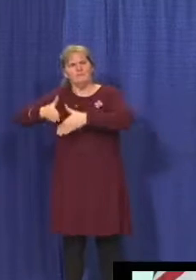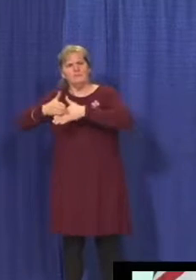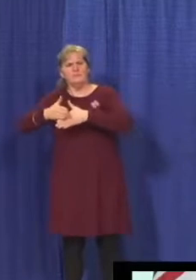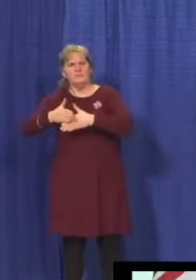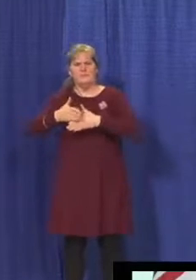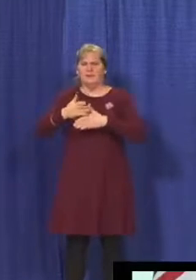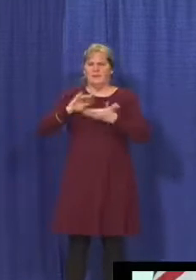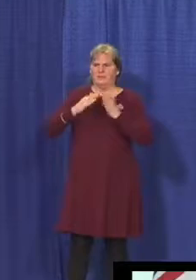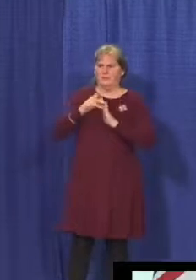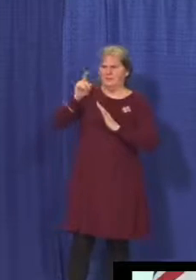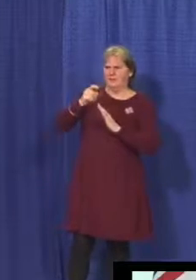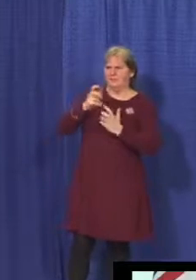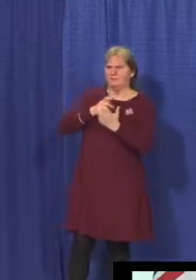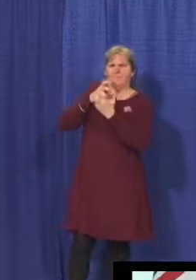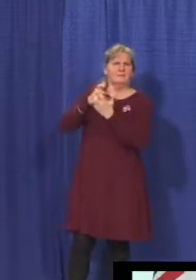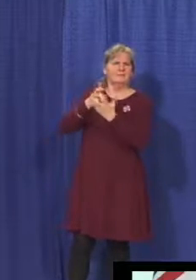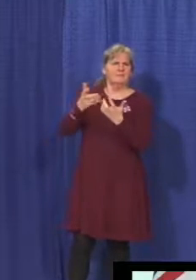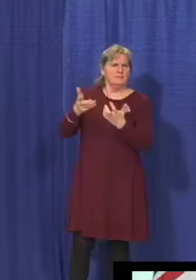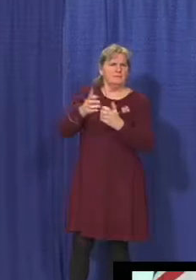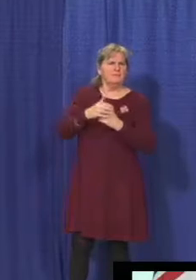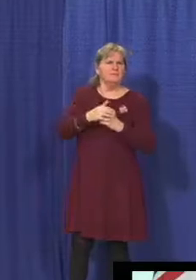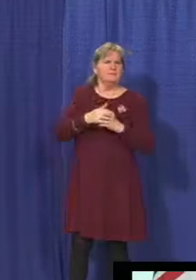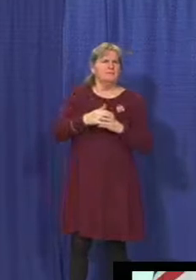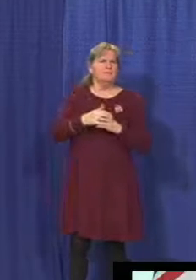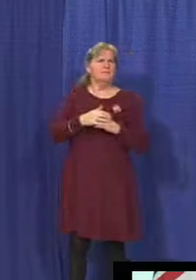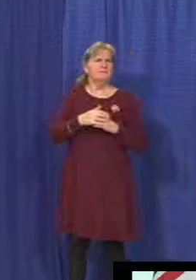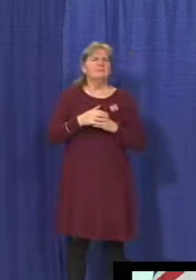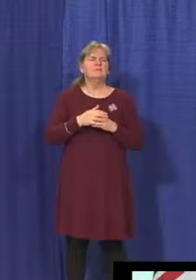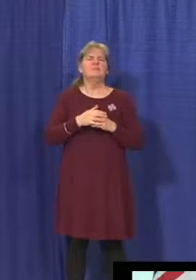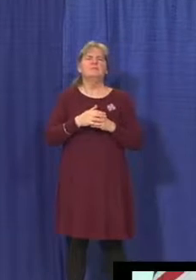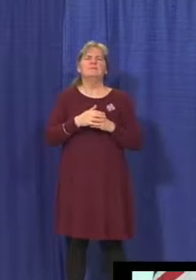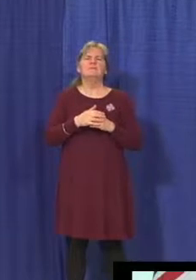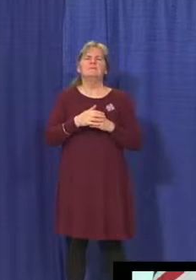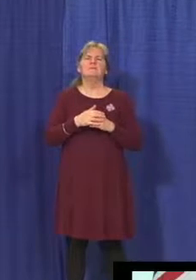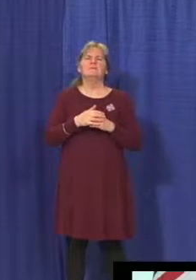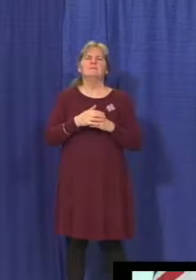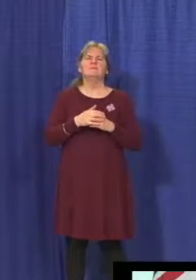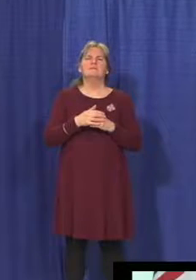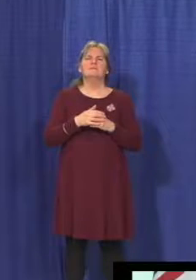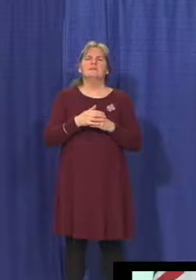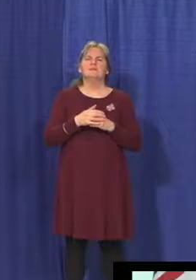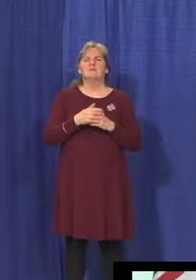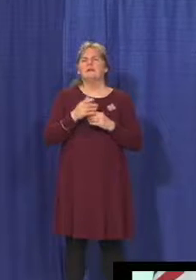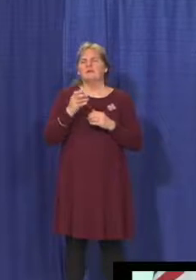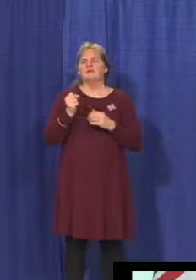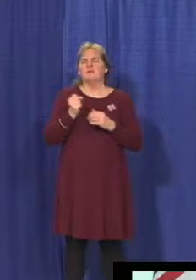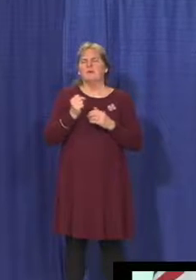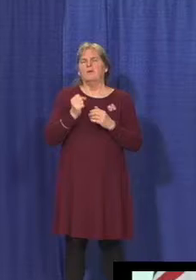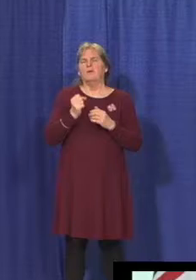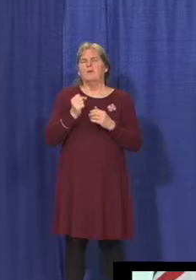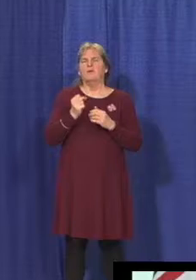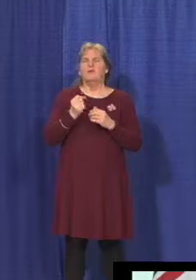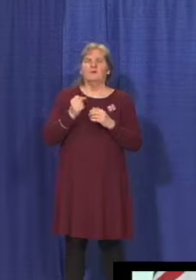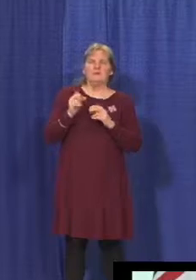the needs of the communities in of course outlining it certainly with the pressures in each one